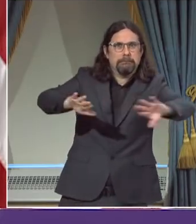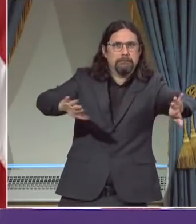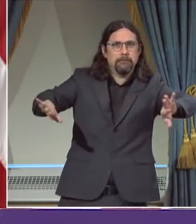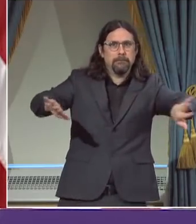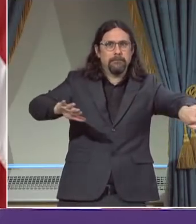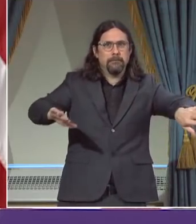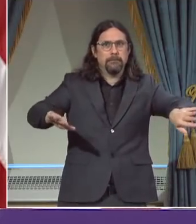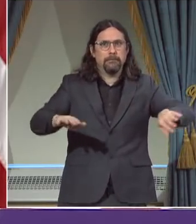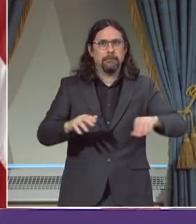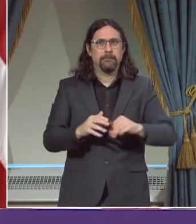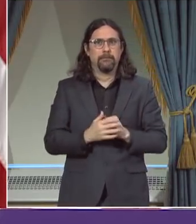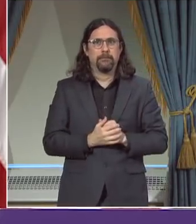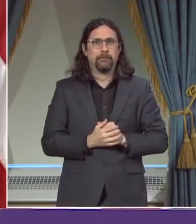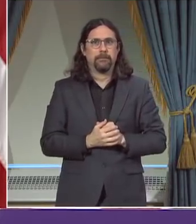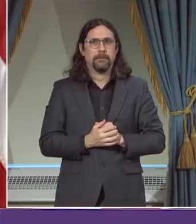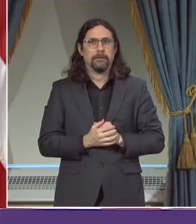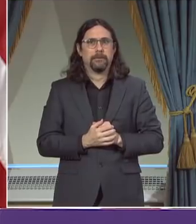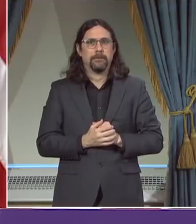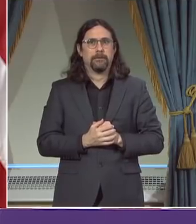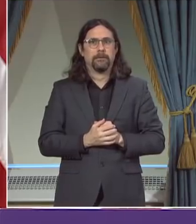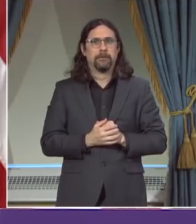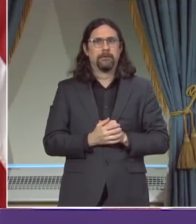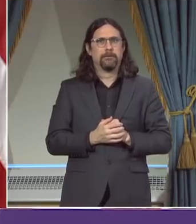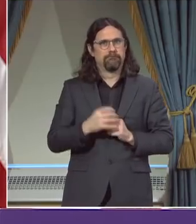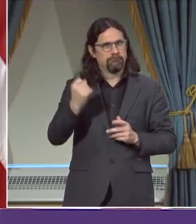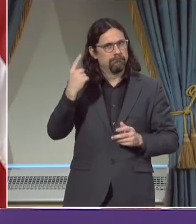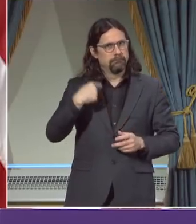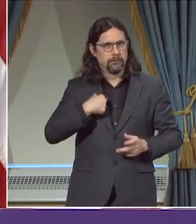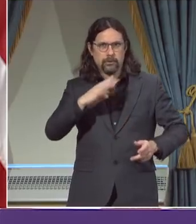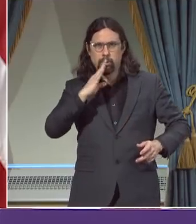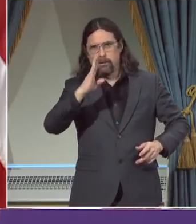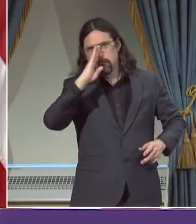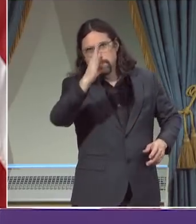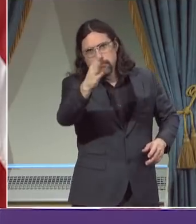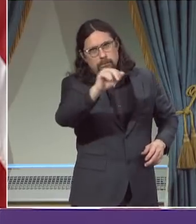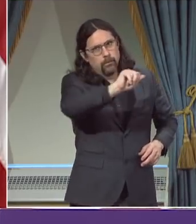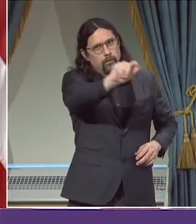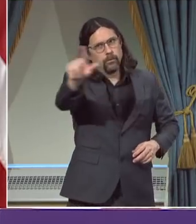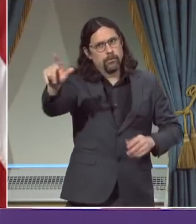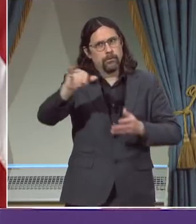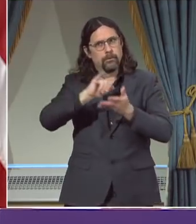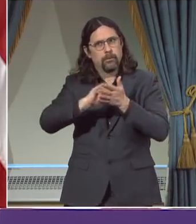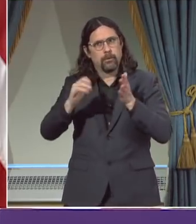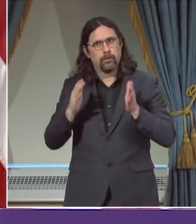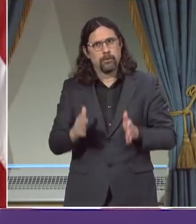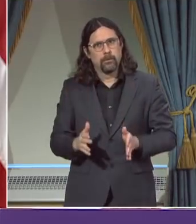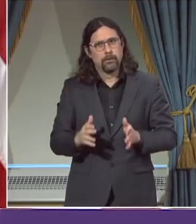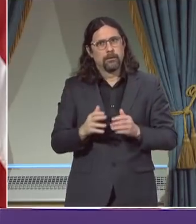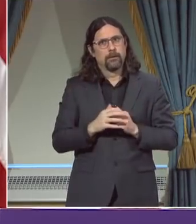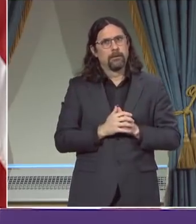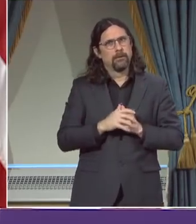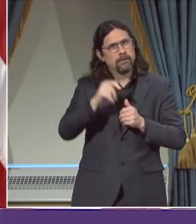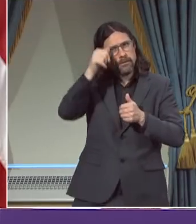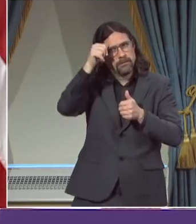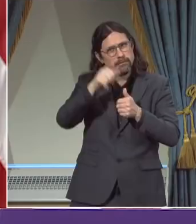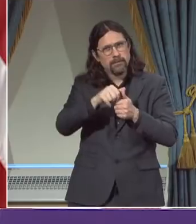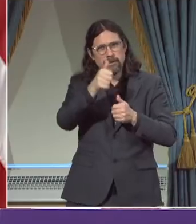VERY OFTEN. IF YOU'RE ON THE SUWBAY ,ITM EA NS YOU'RE AN ESSENTIAL WORKER OR DOING SOMETHING ESSENTIAL UNDER THE RULES. THERE OBVIOUSLY